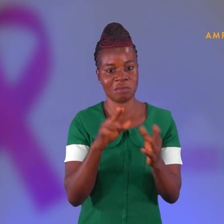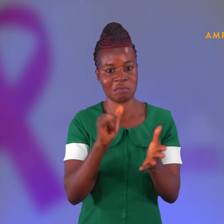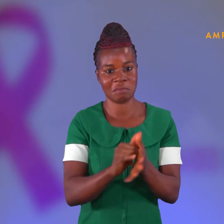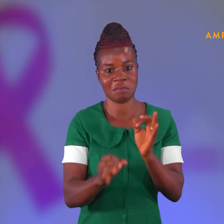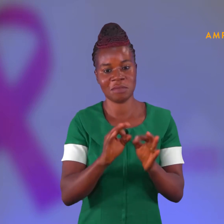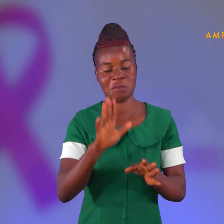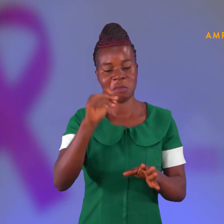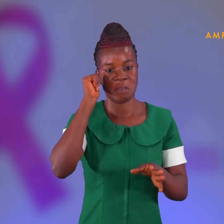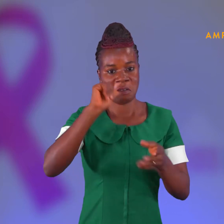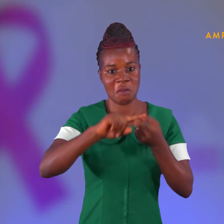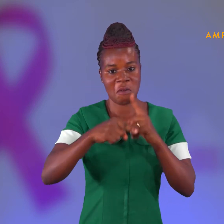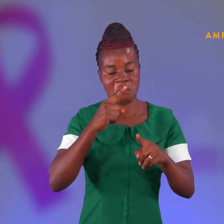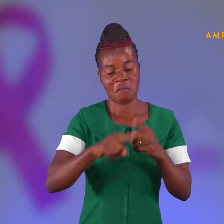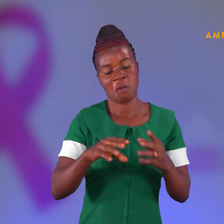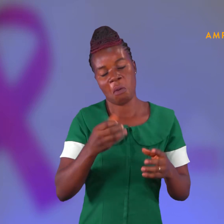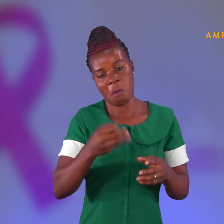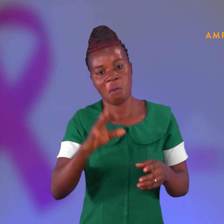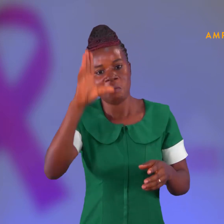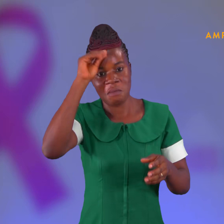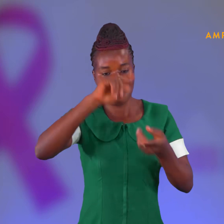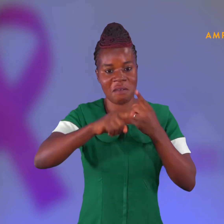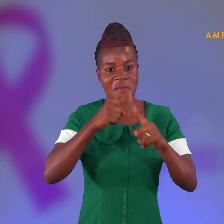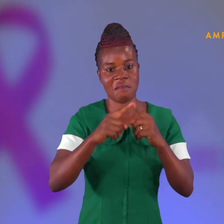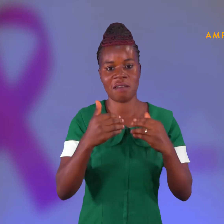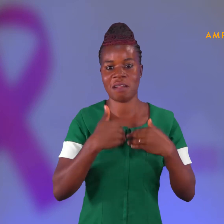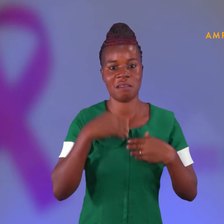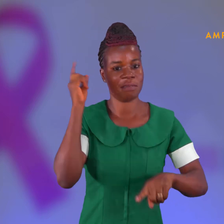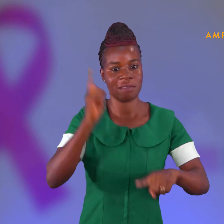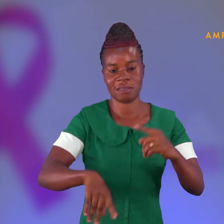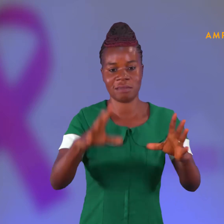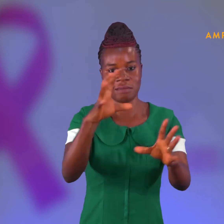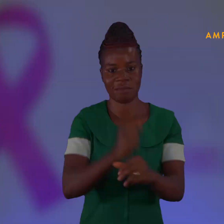So that if your boyfriend or girlfriend has STI/STD, you will not get infected.